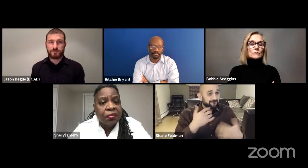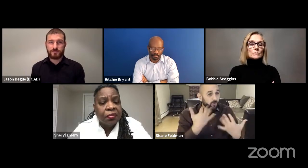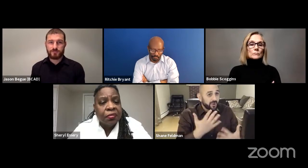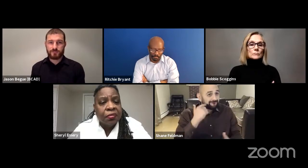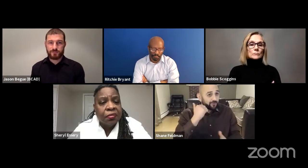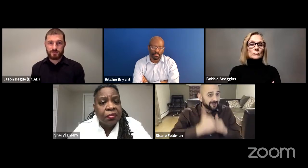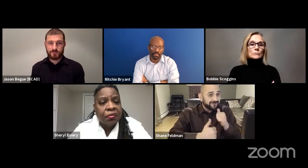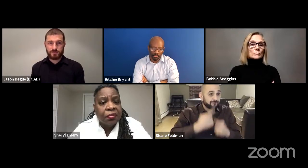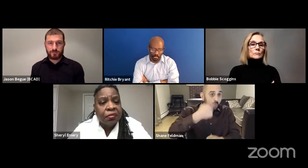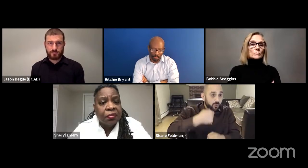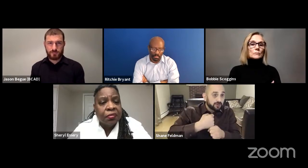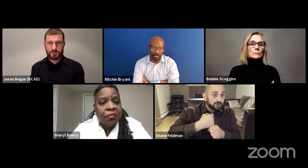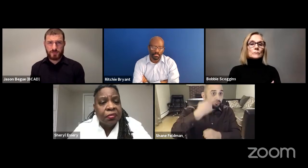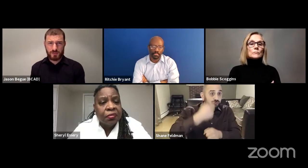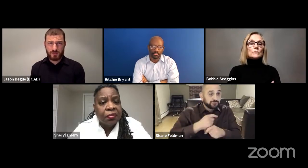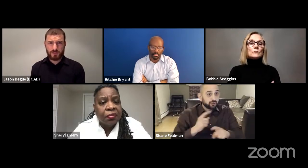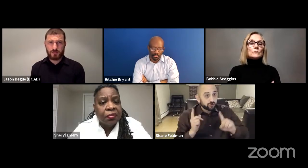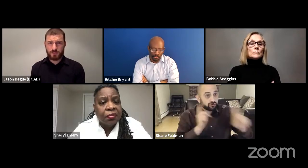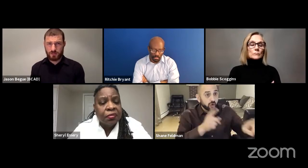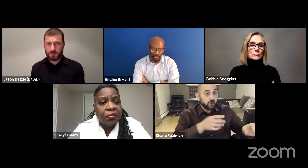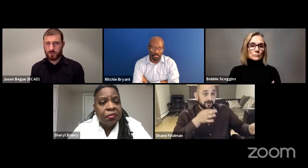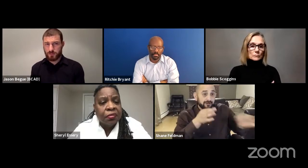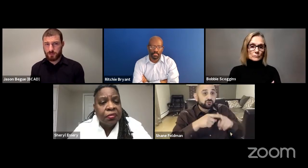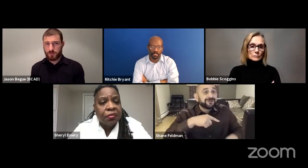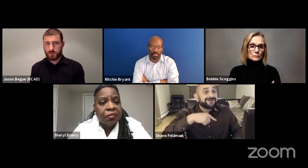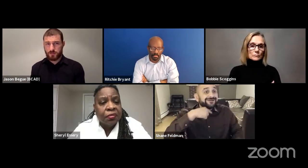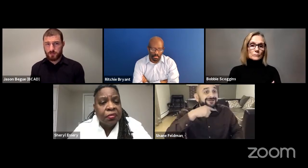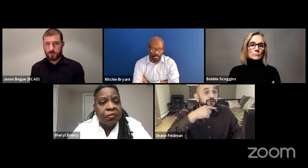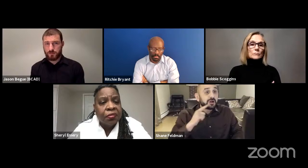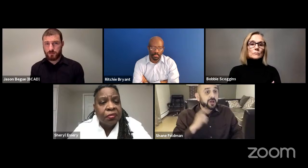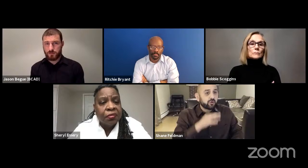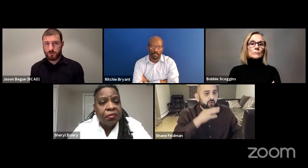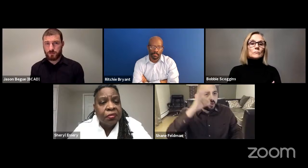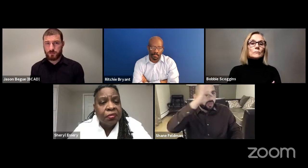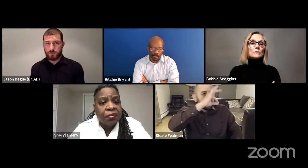and they're very difficult to change when they're codified in law. It takes years. You